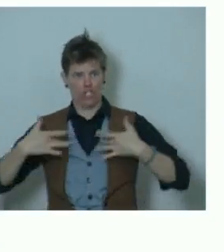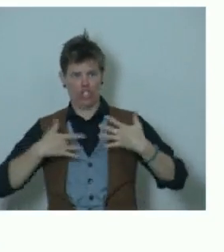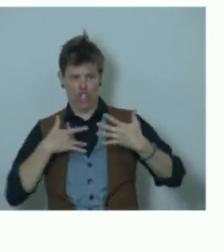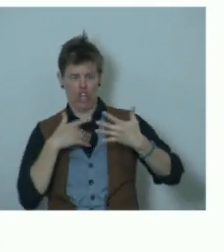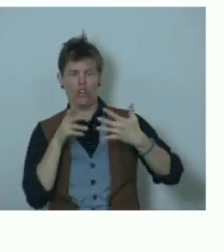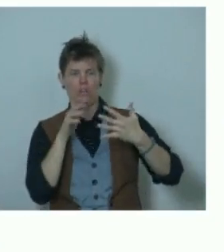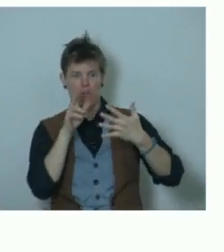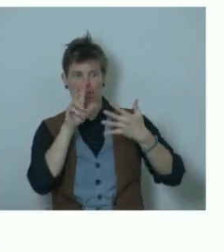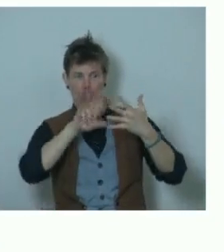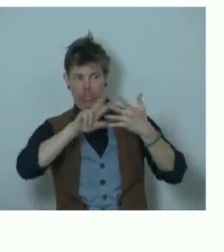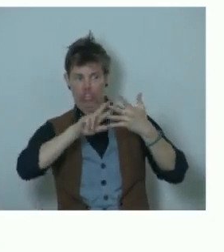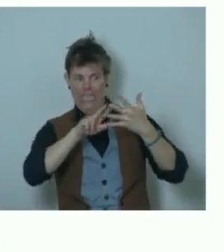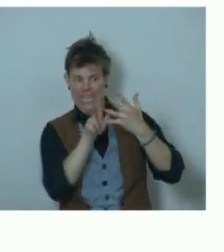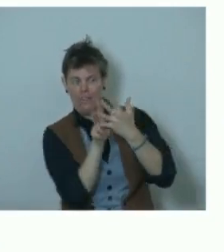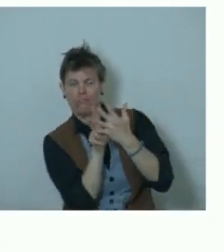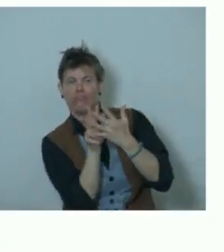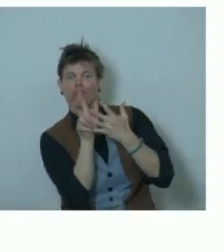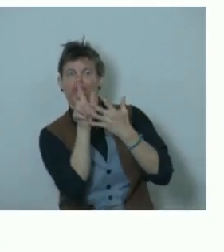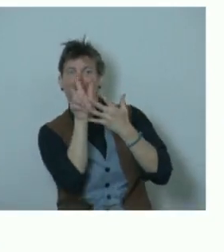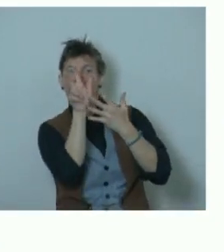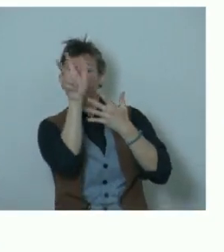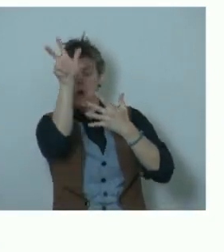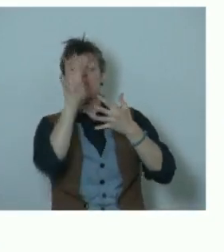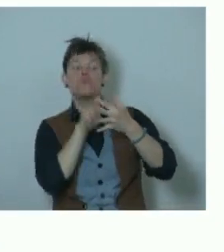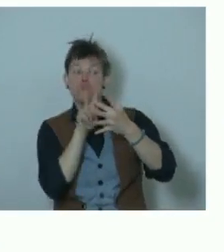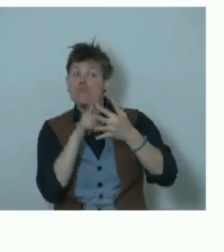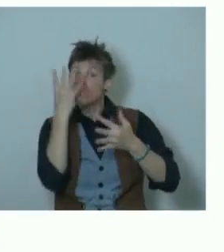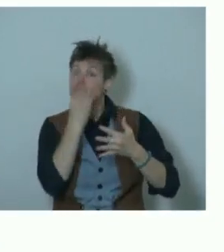WE HAVE A GREAT TREND ON THE BOTTOM LINE.